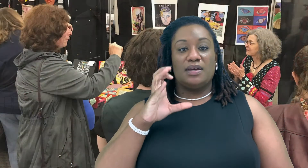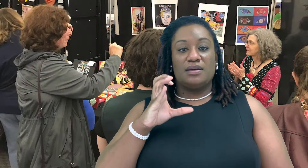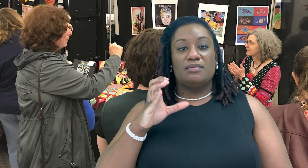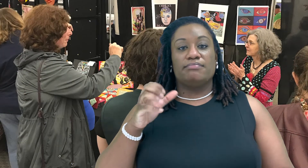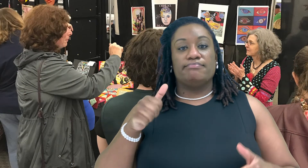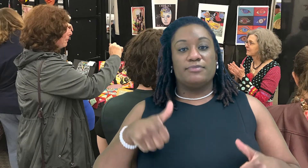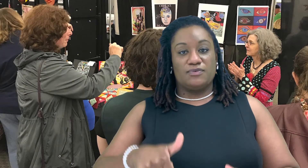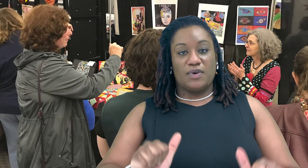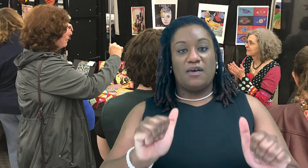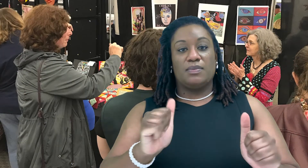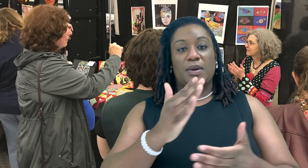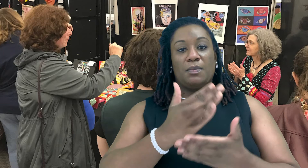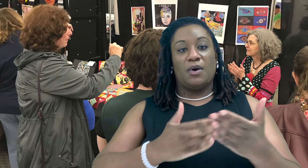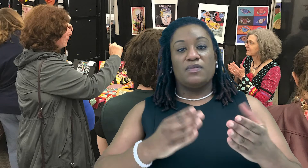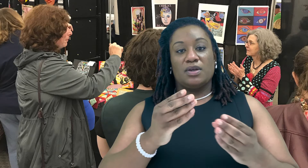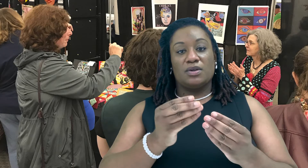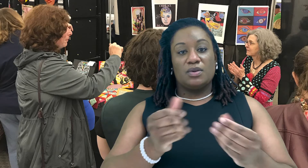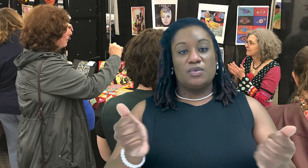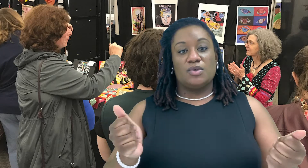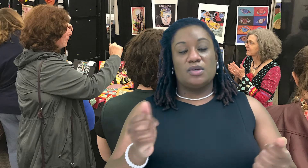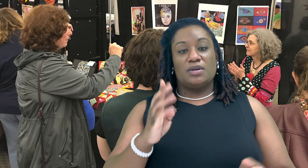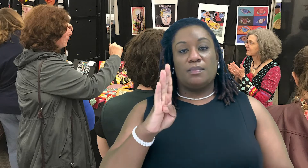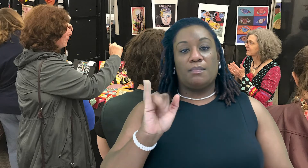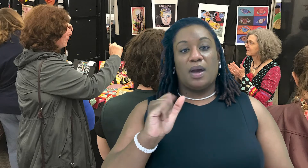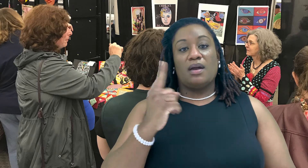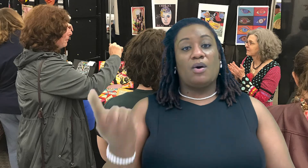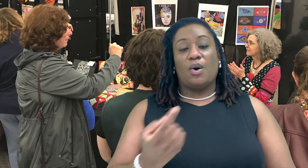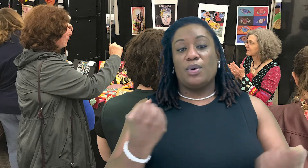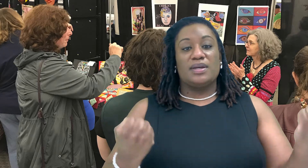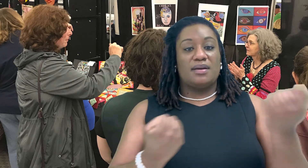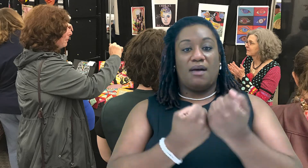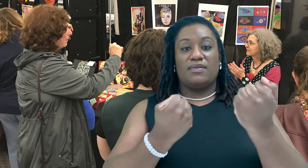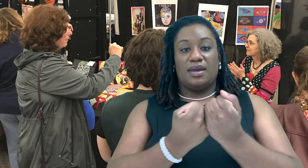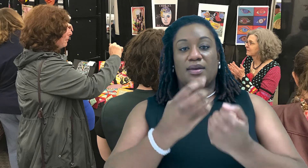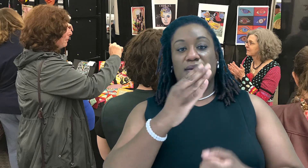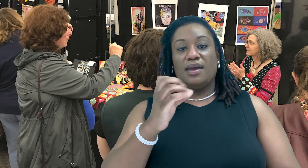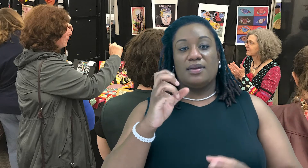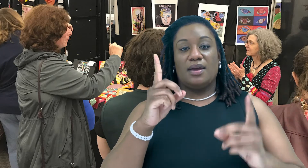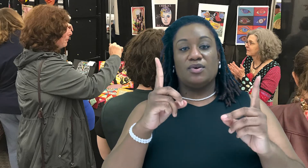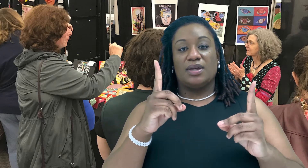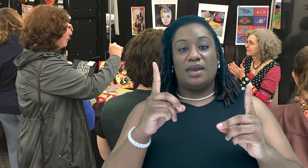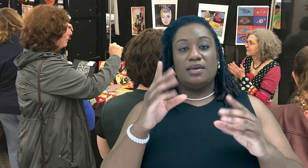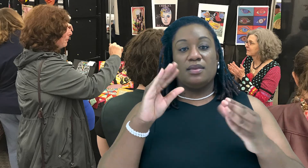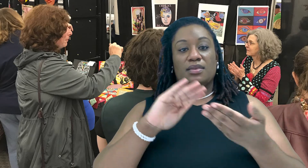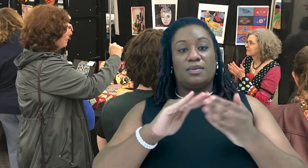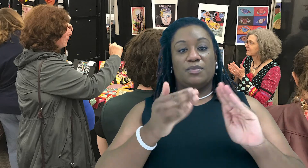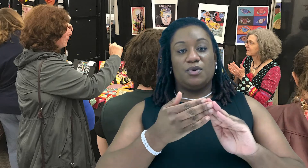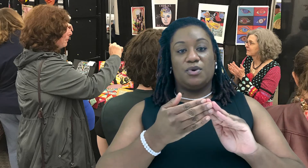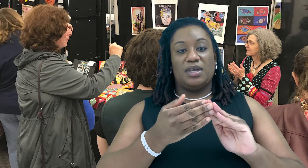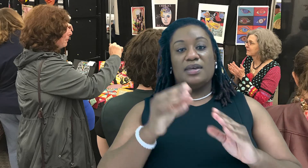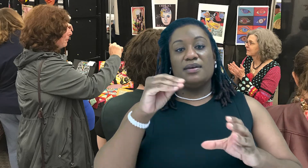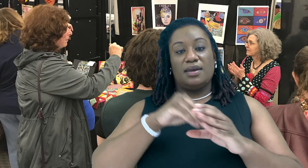DEAF, Inc. strives to go above and beyond by constantly advocating and educating